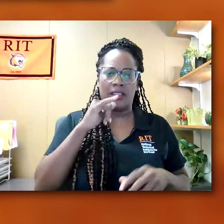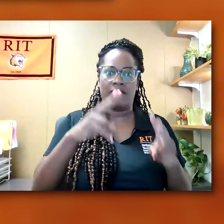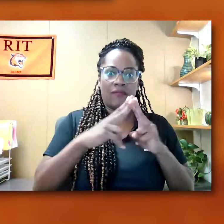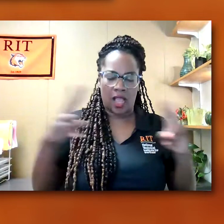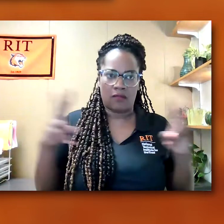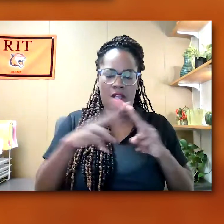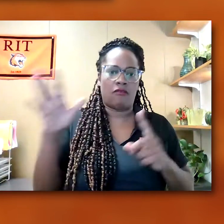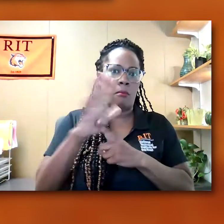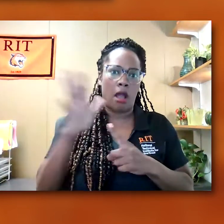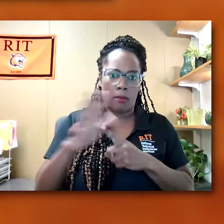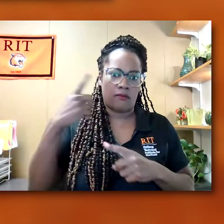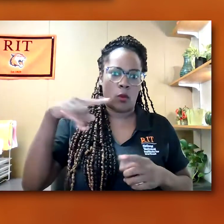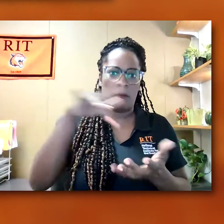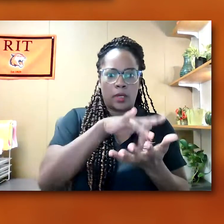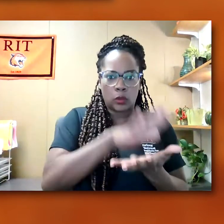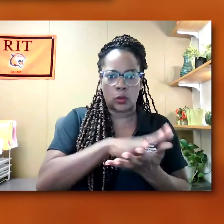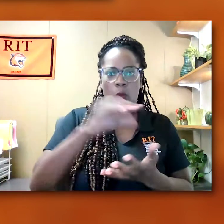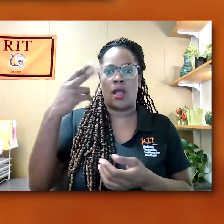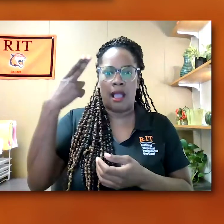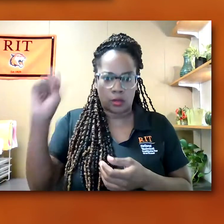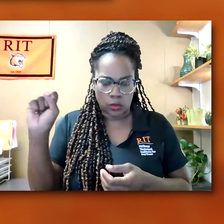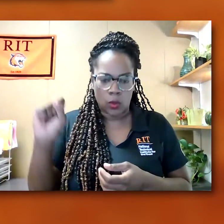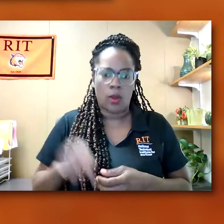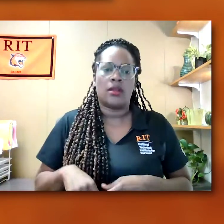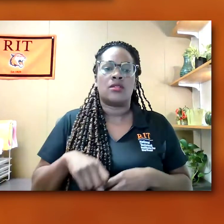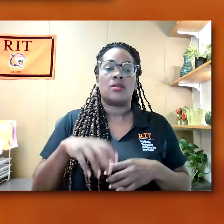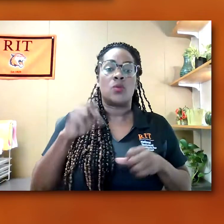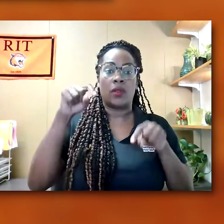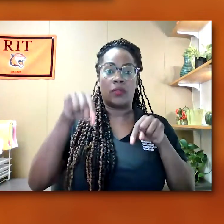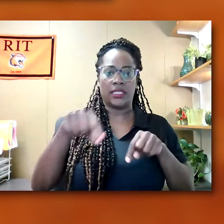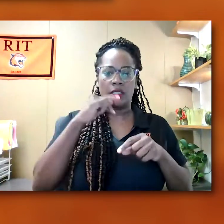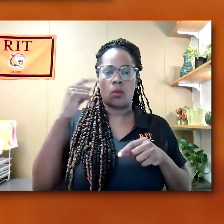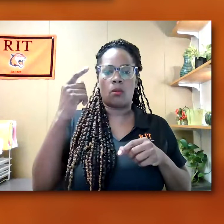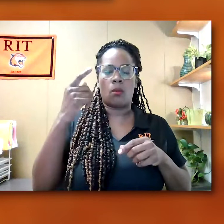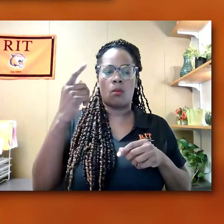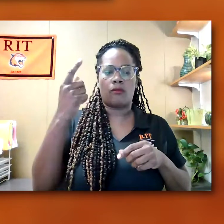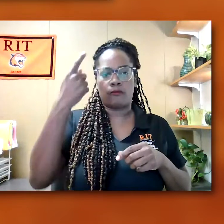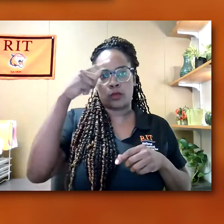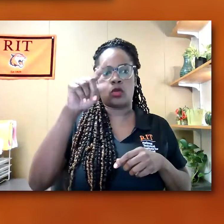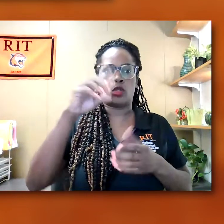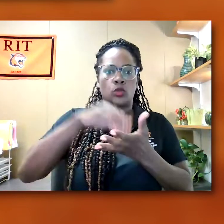Believe it or not, egg drops were really, really popular for middle-schoolers and high-schoolers back in the day,